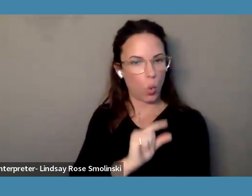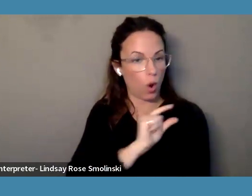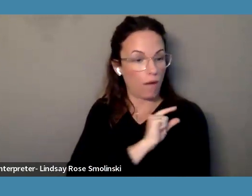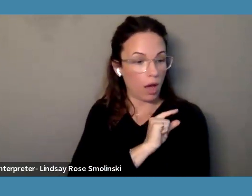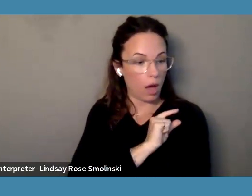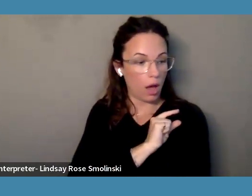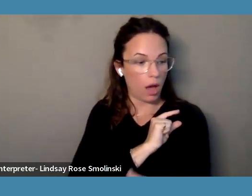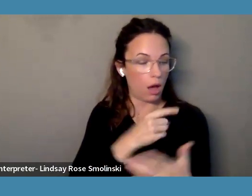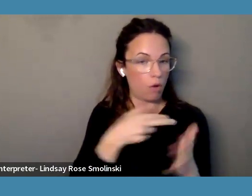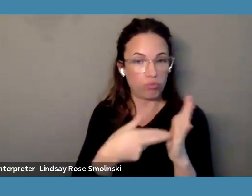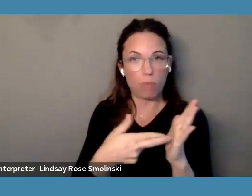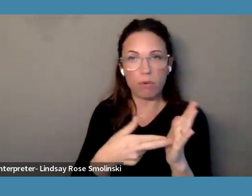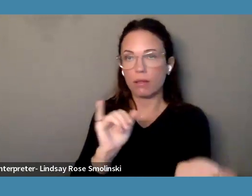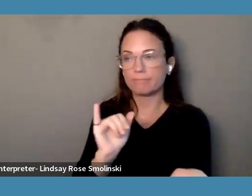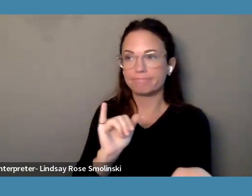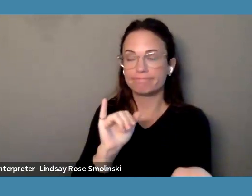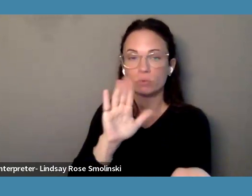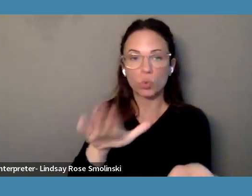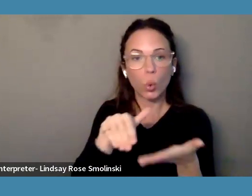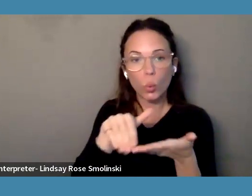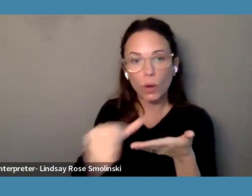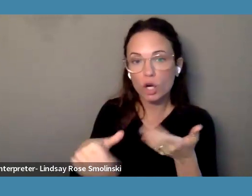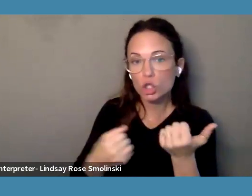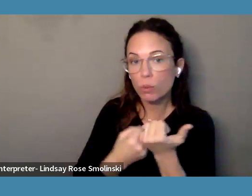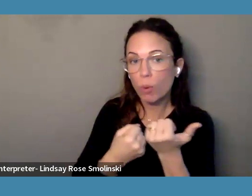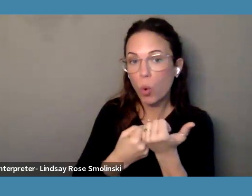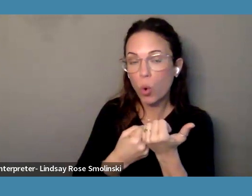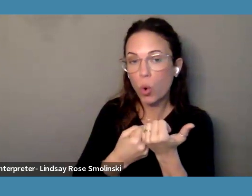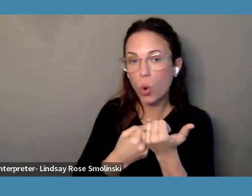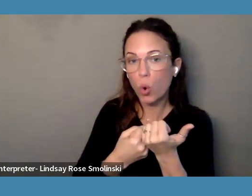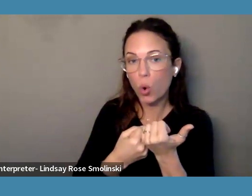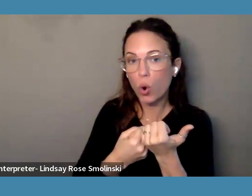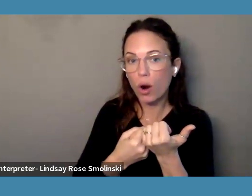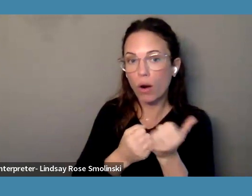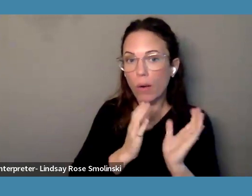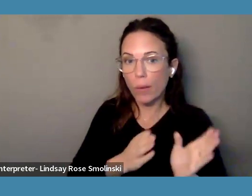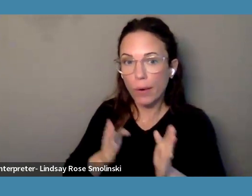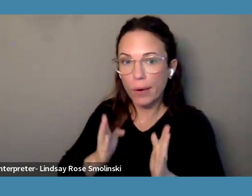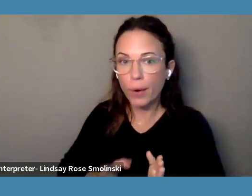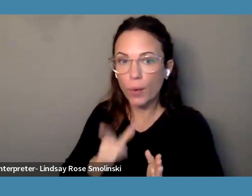such as your waiver support coordinator that represents you in a fair hearing.